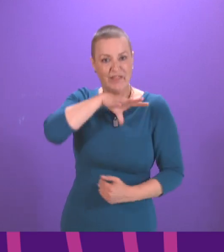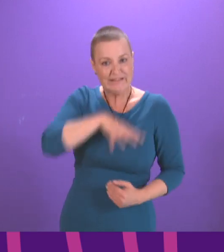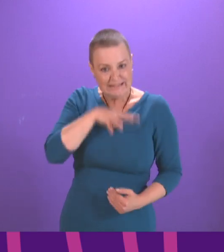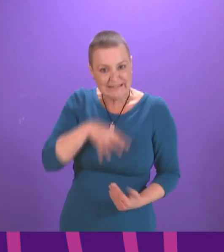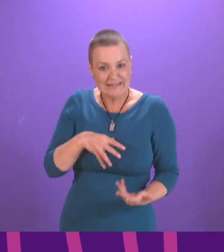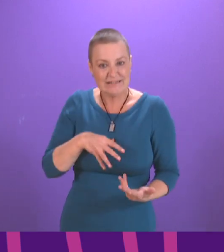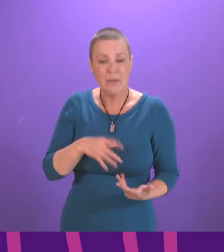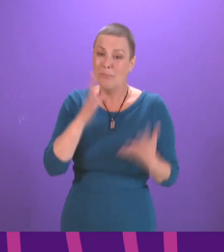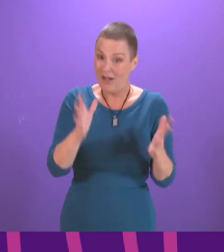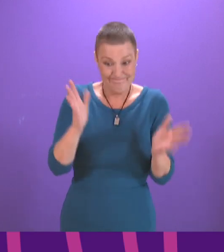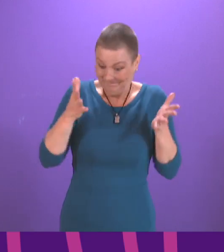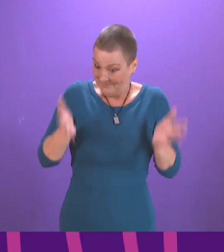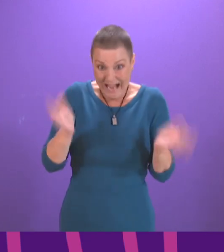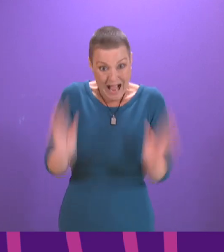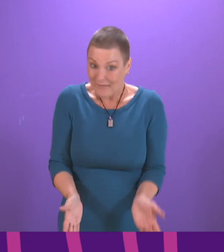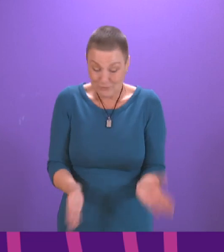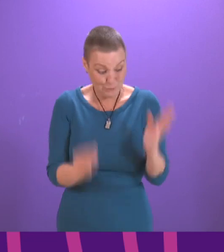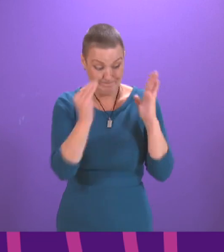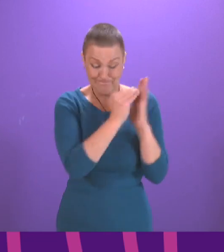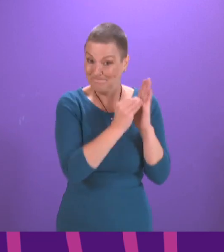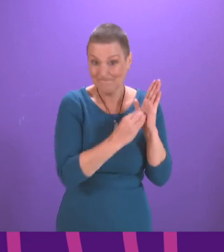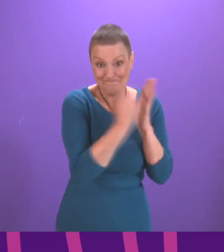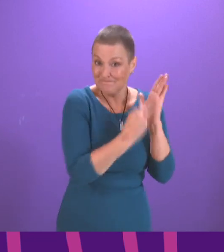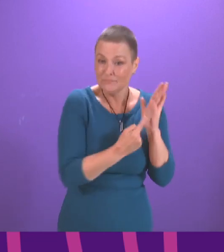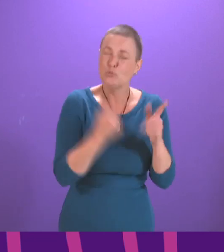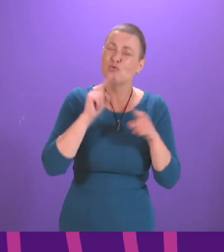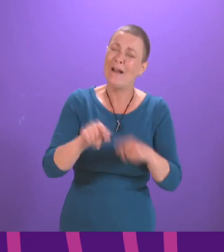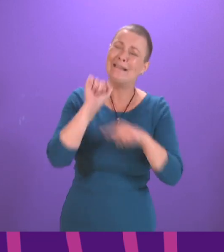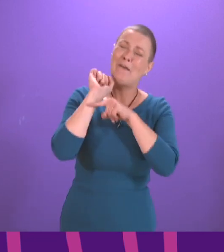that such restrictions are complied with to avoid the need for us to do what other countries